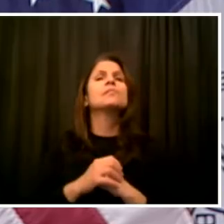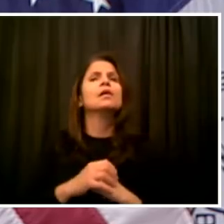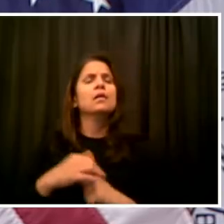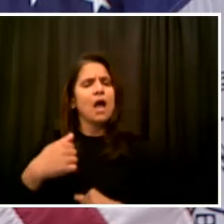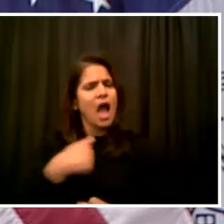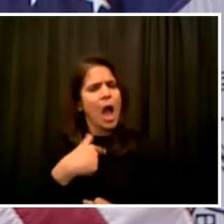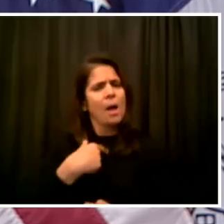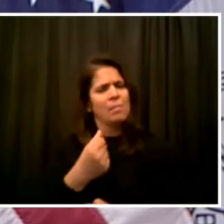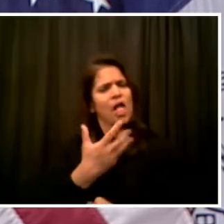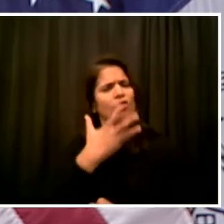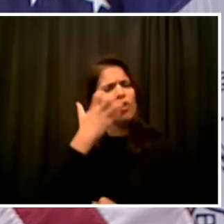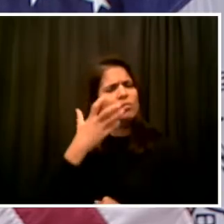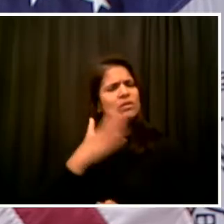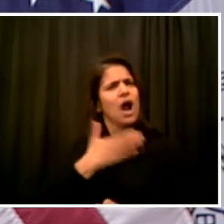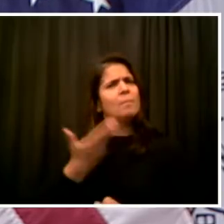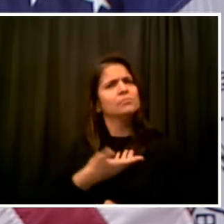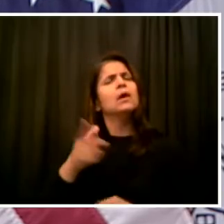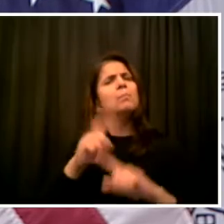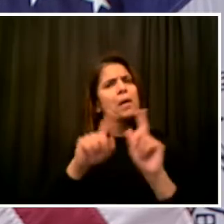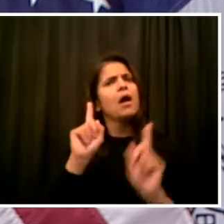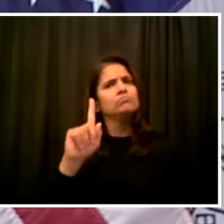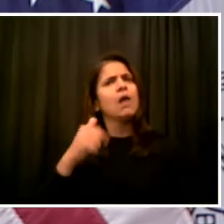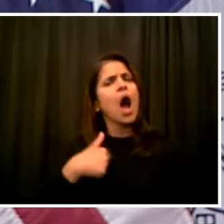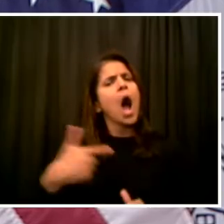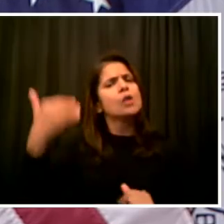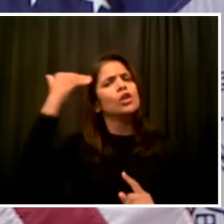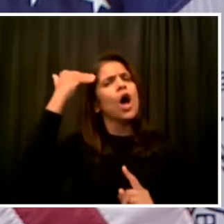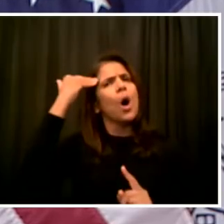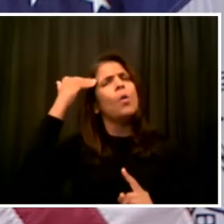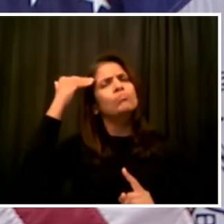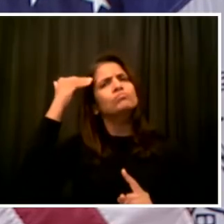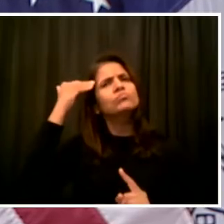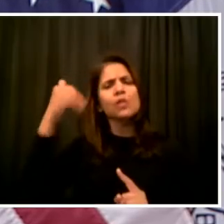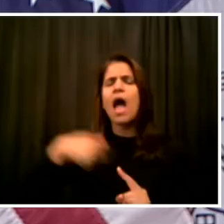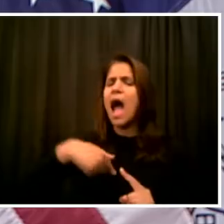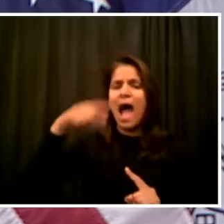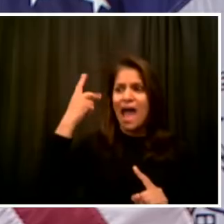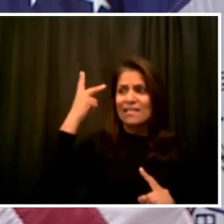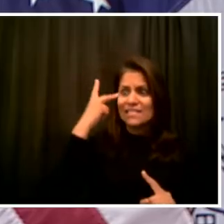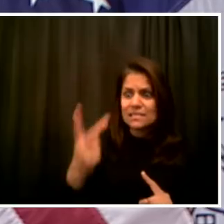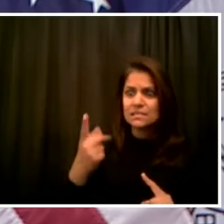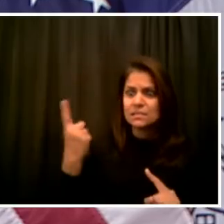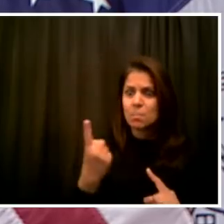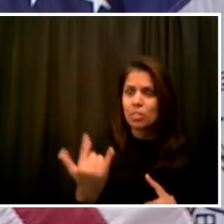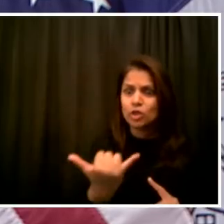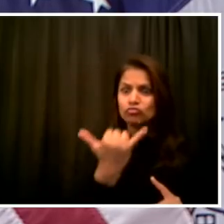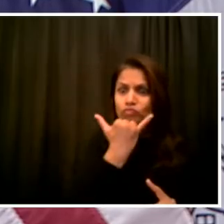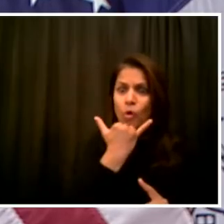I KNOW IT CAN BE FIXED. I KNOW EFFORTS WEERTA KEN IMMEDIATELY TO REPLACE THE FOOD.